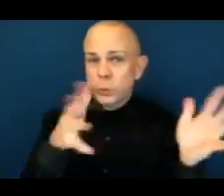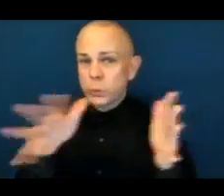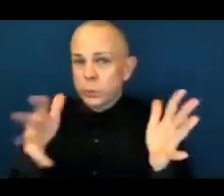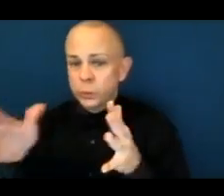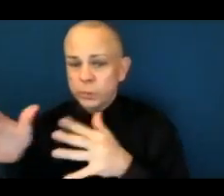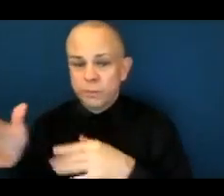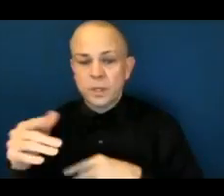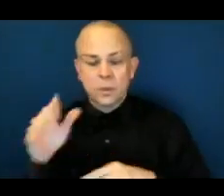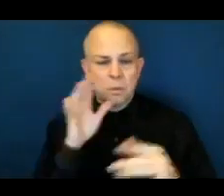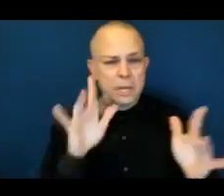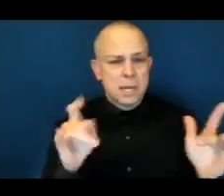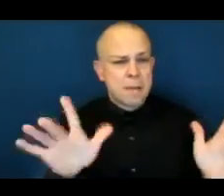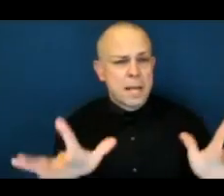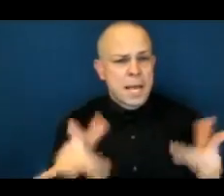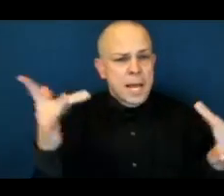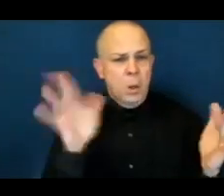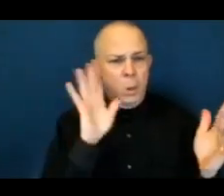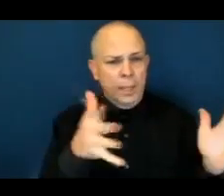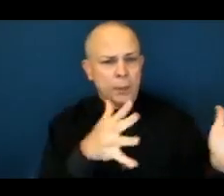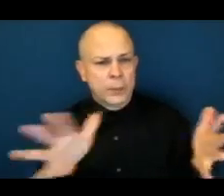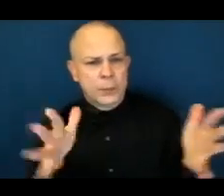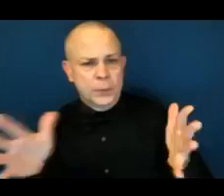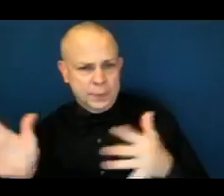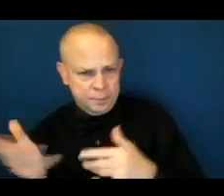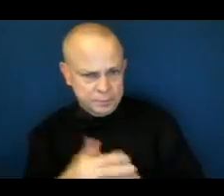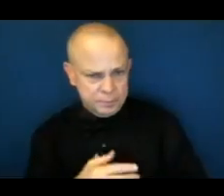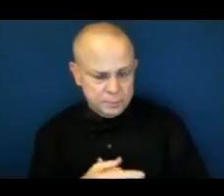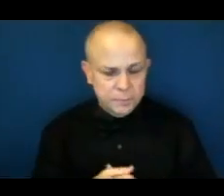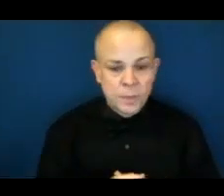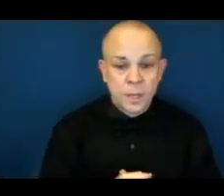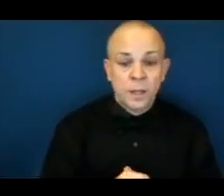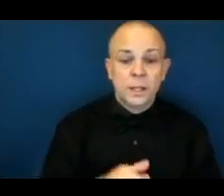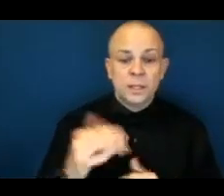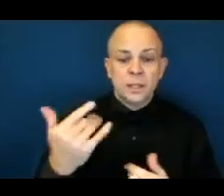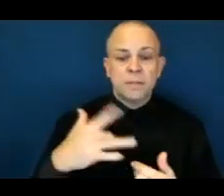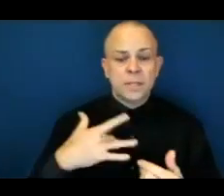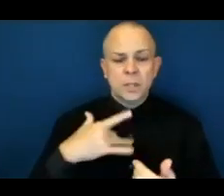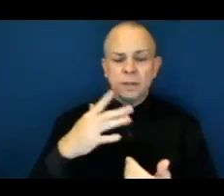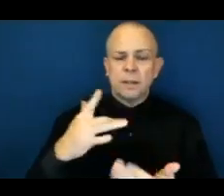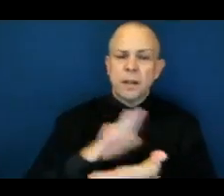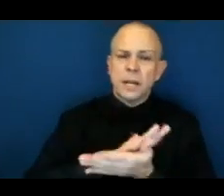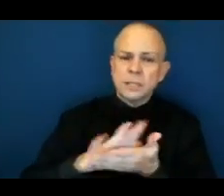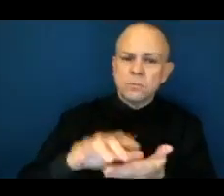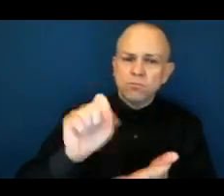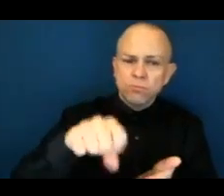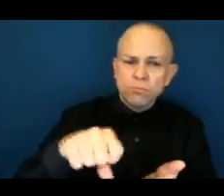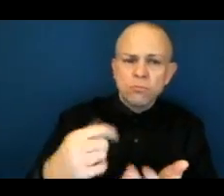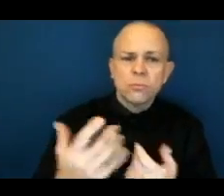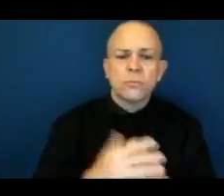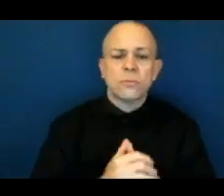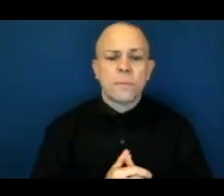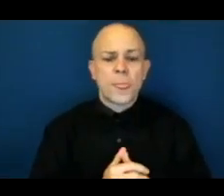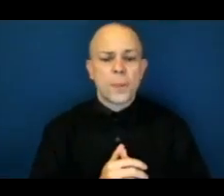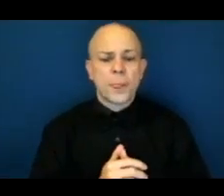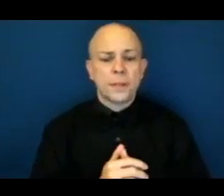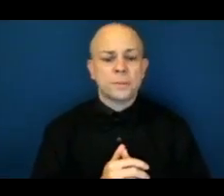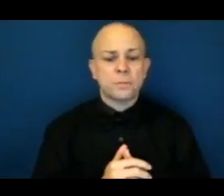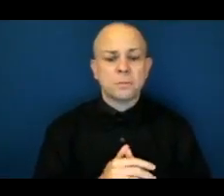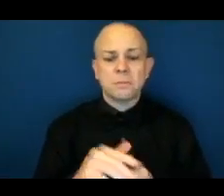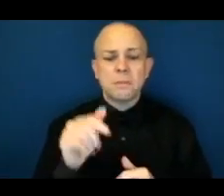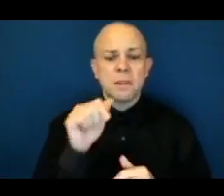really pleasant uh next week uh not um where we're not seeing any of these extreme uh